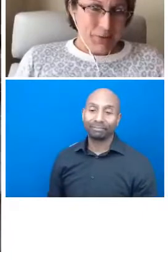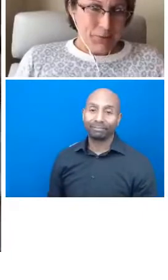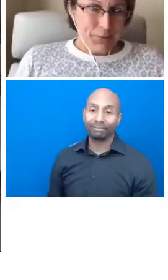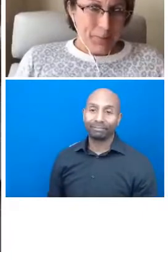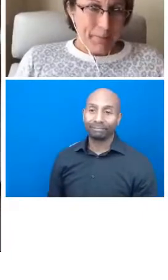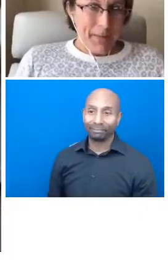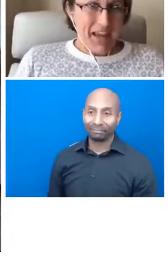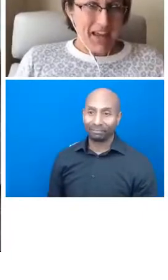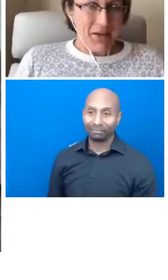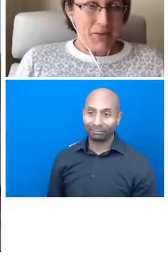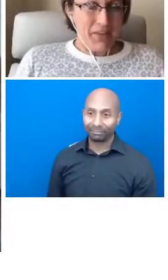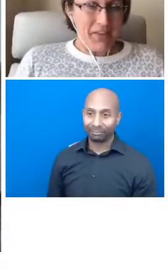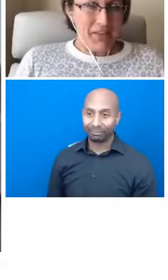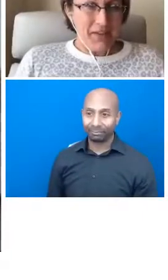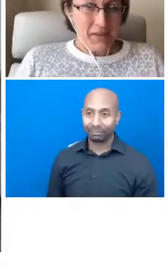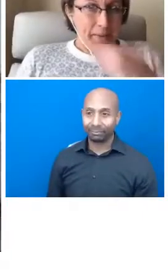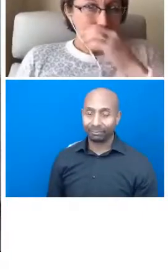Gonna get this done.